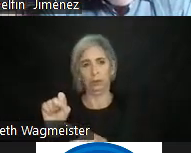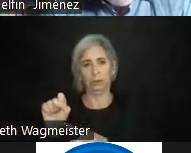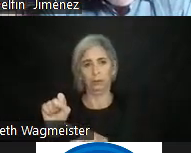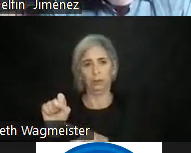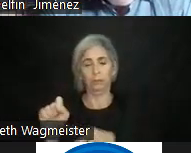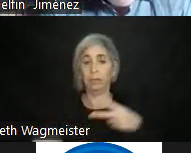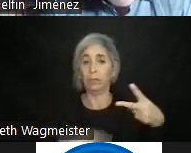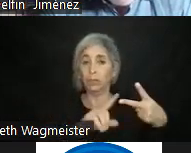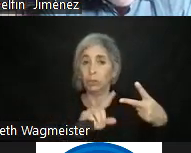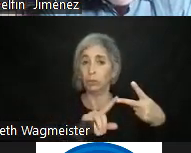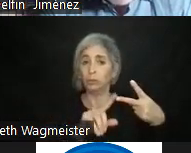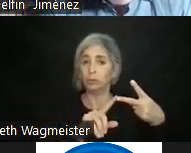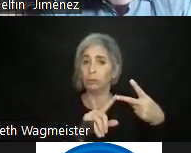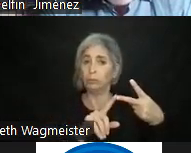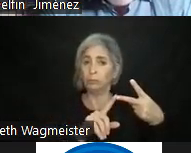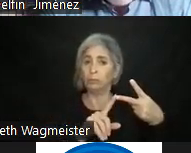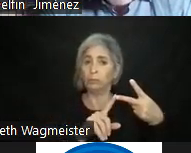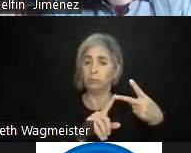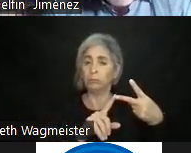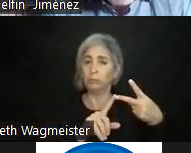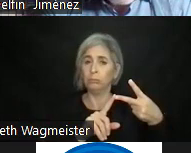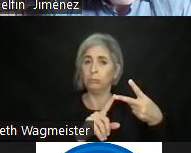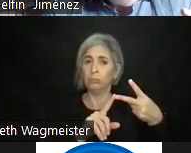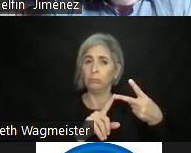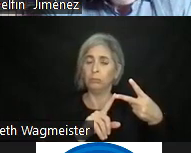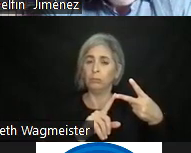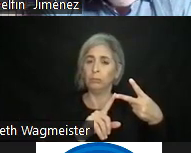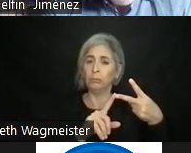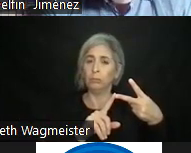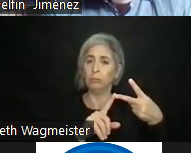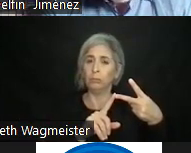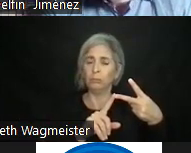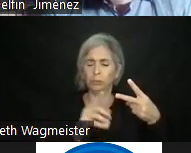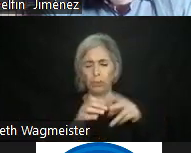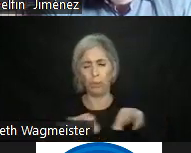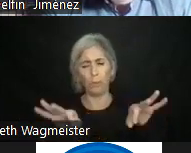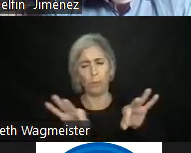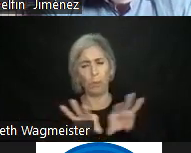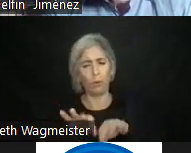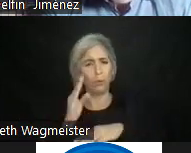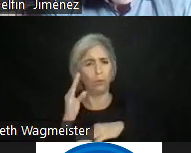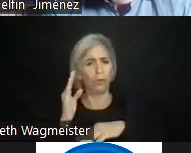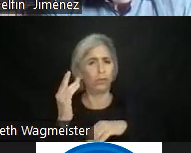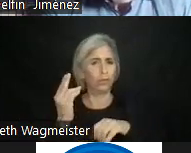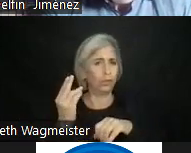Two, first of all, we need to know what they are for